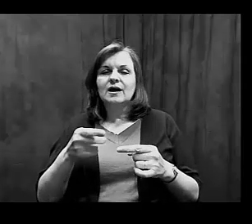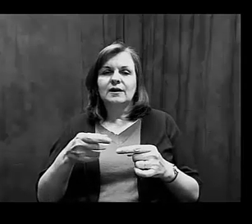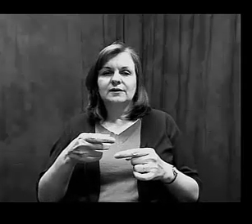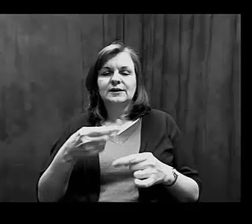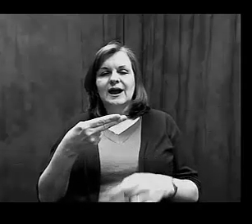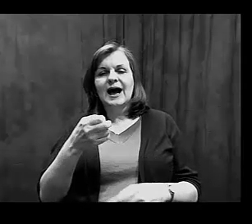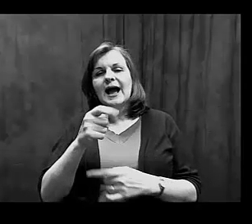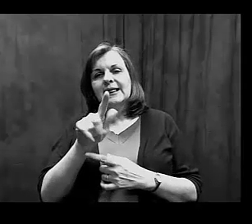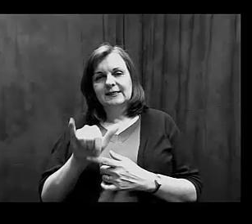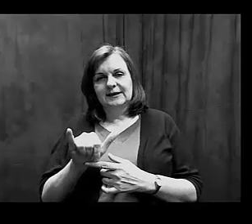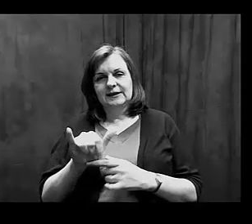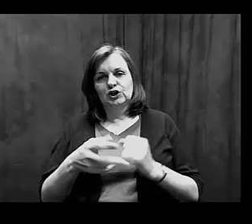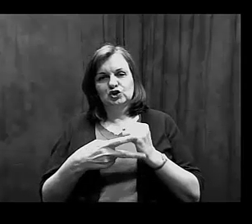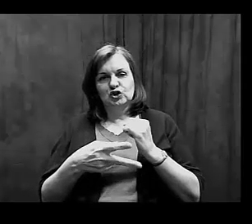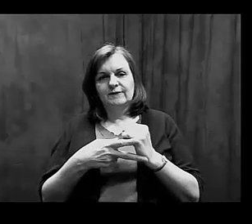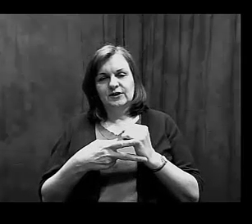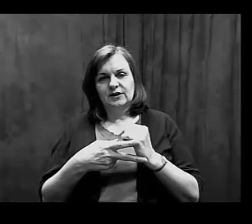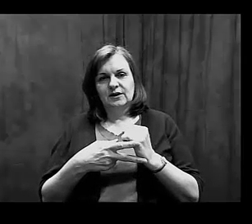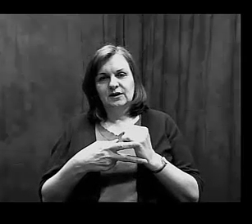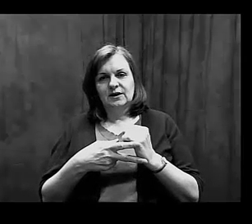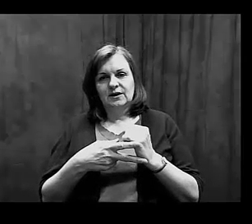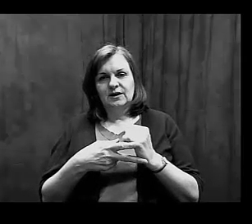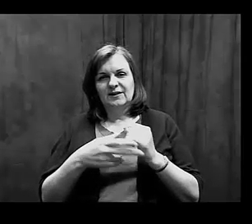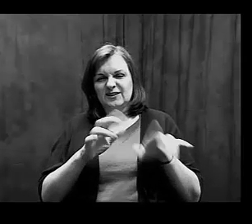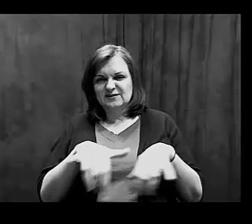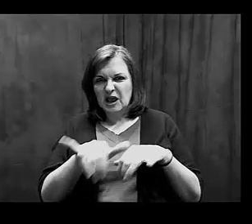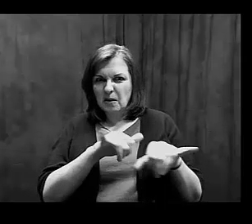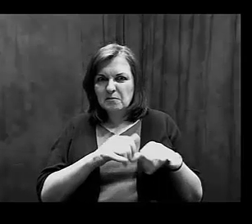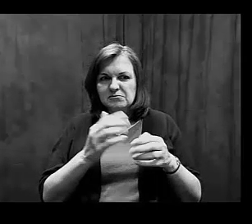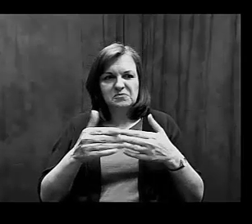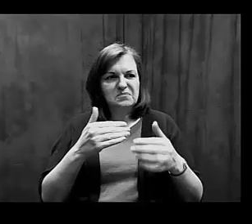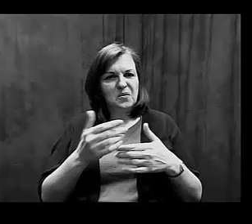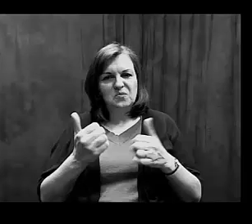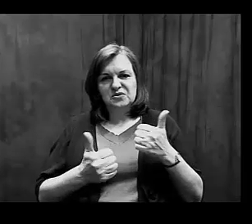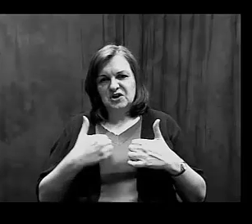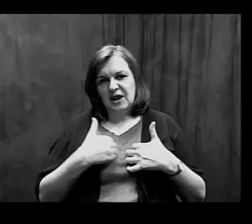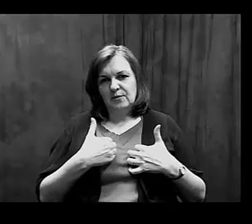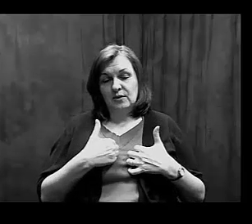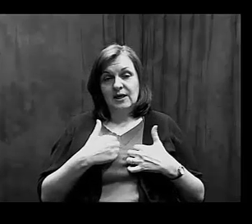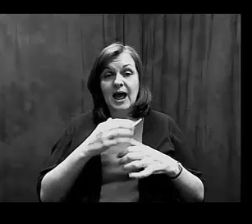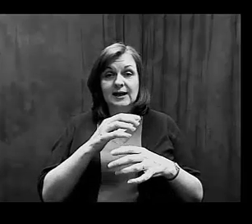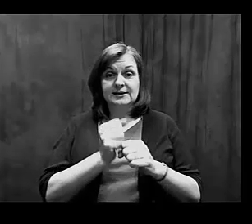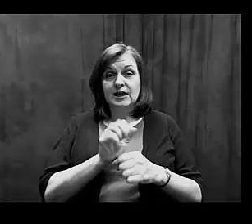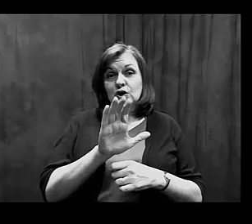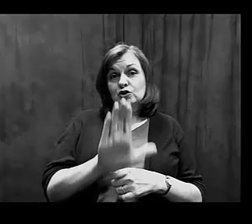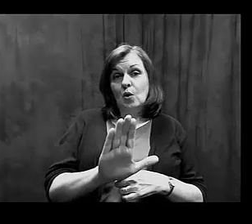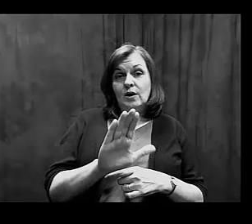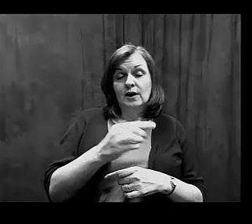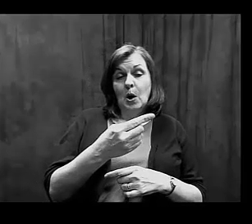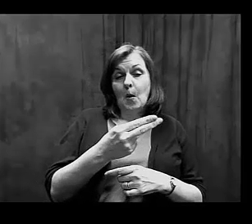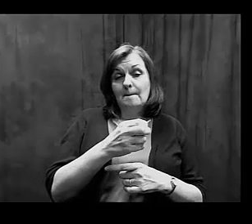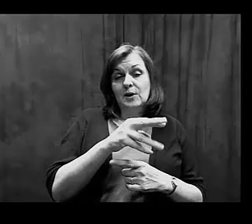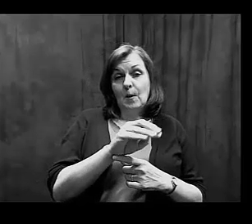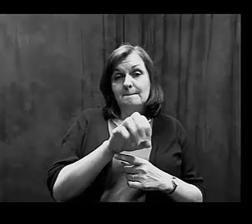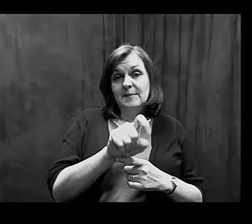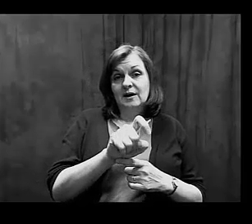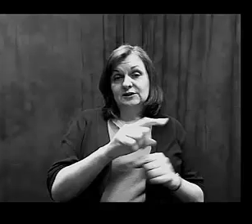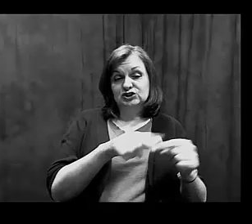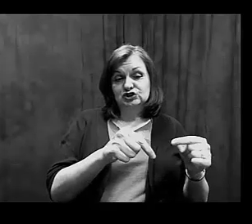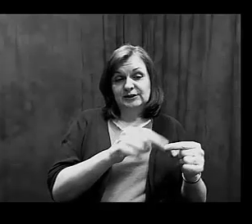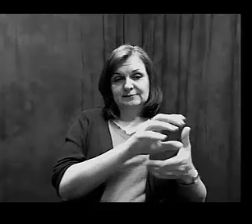and I can take a homeobox gene out of you and I can put it into a fruit fly and it's gonna do the same exact thing